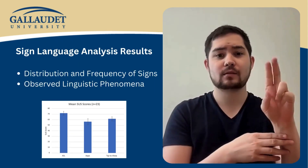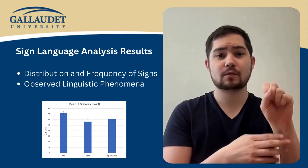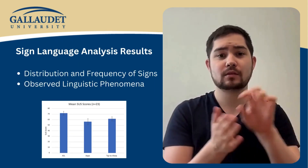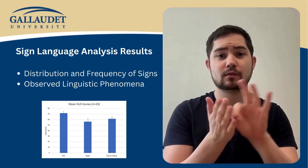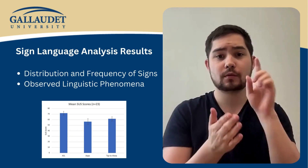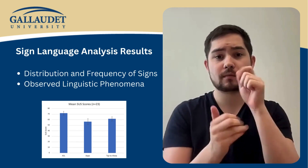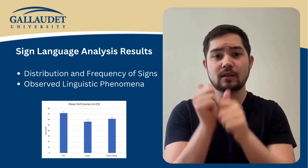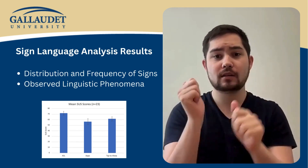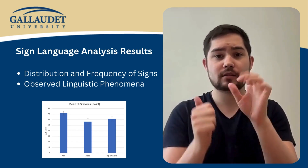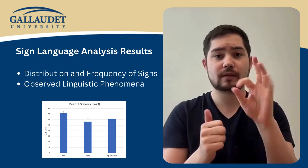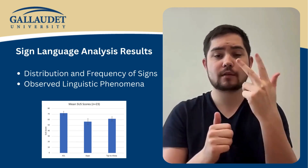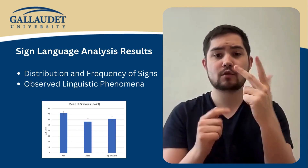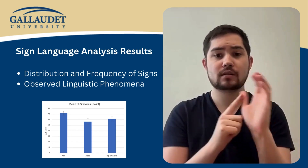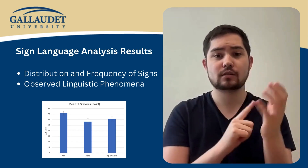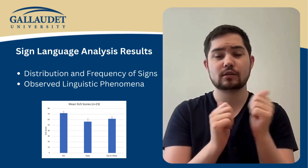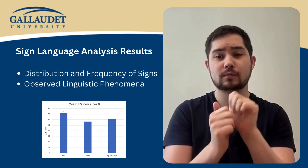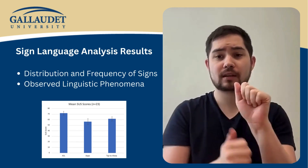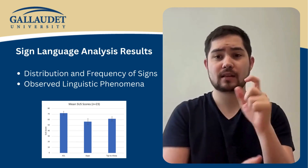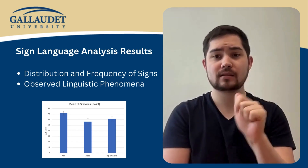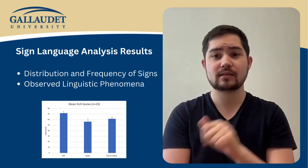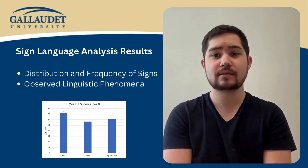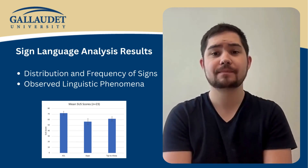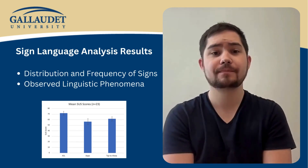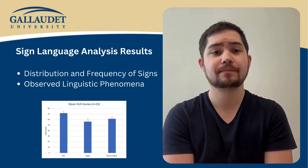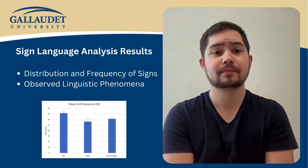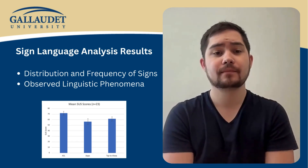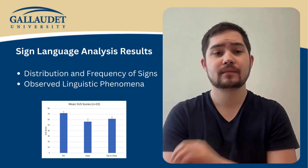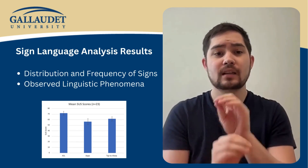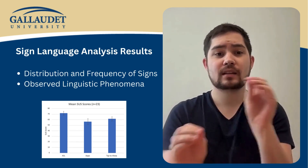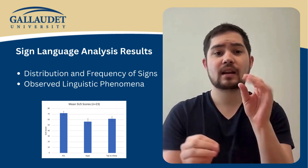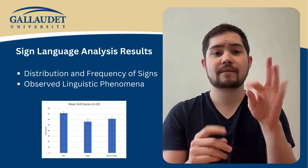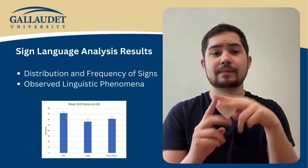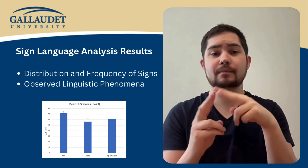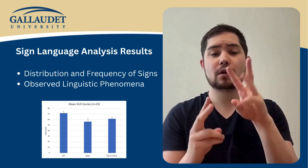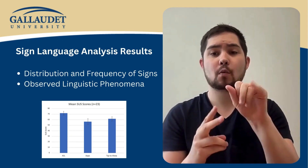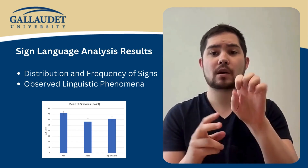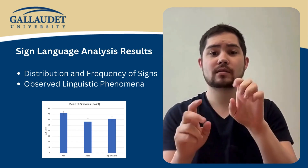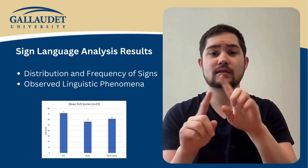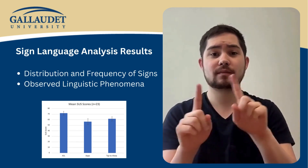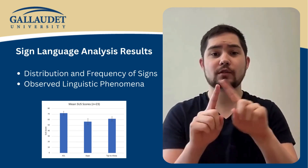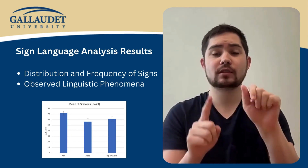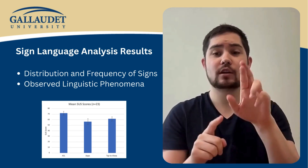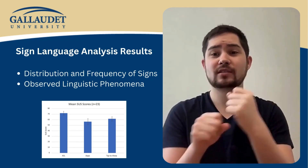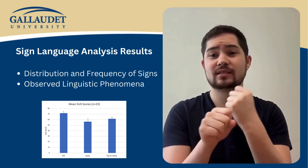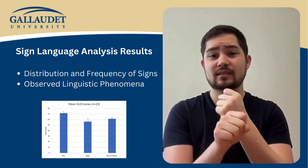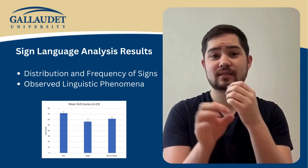bar graph shows the mean SUS scores of each of the three conditions with Alexa. None of the pairwise